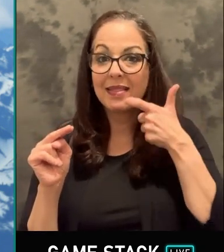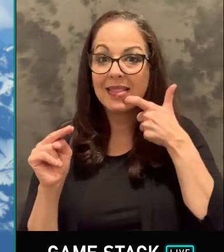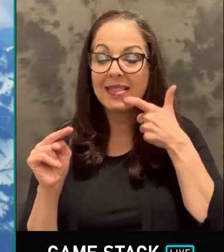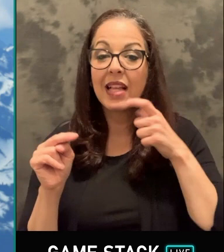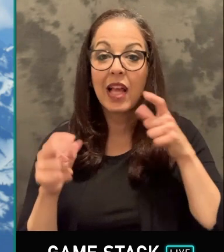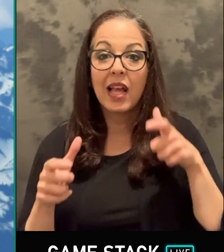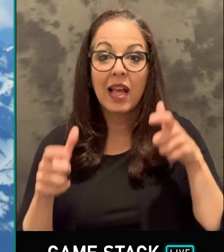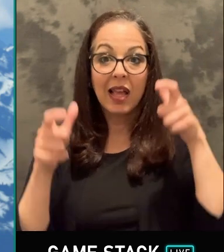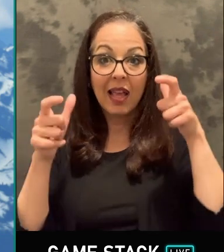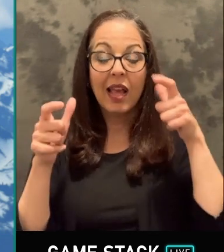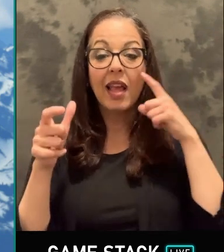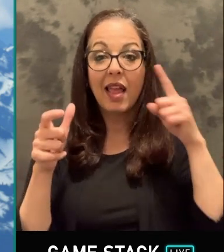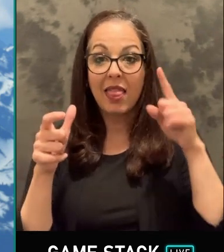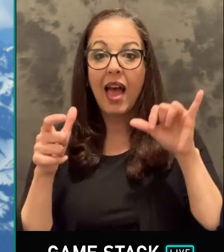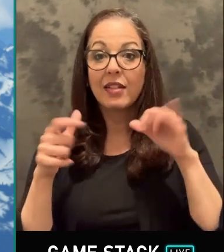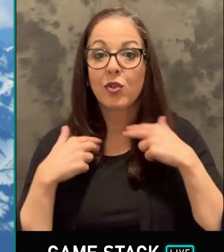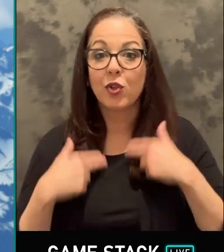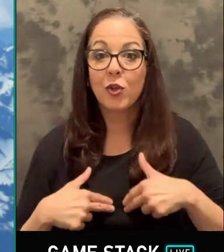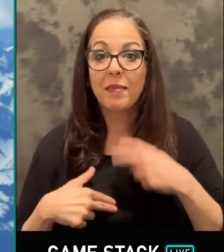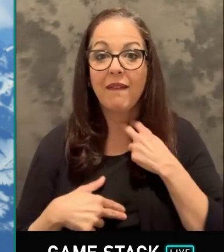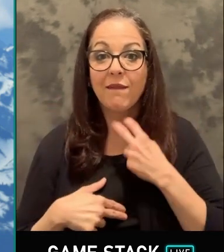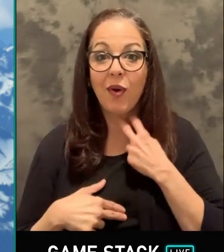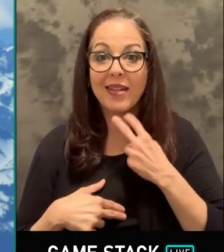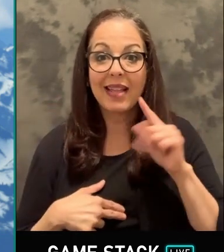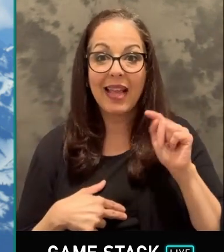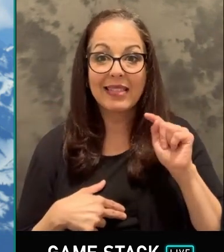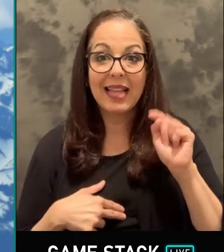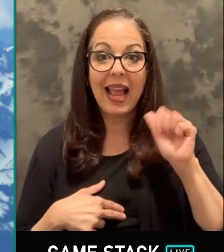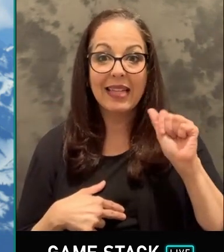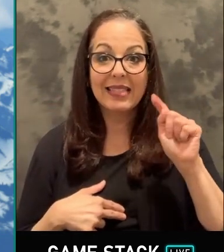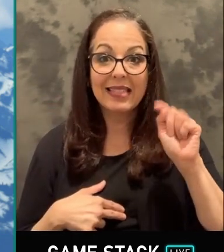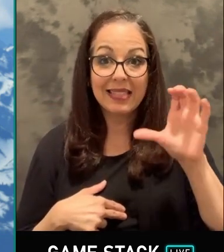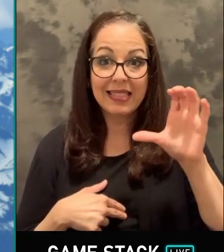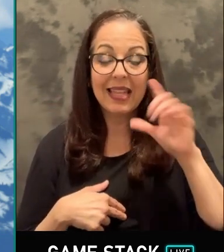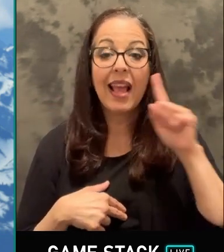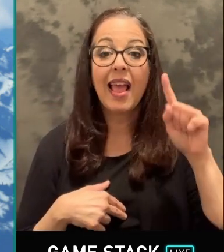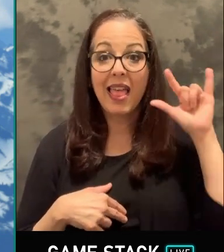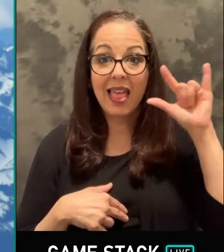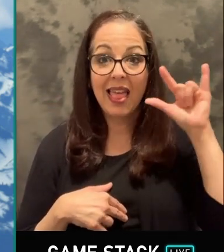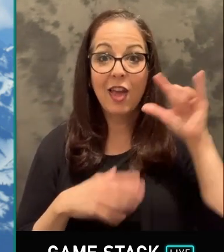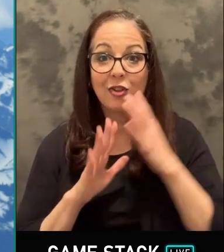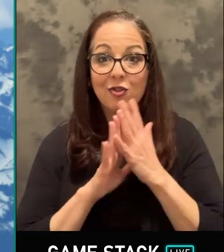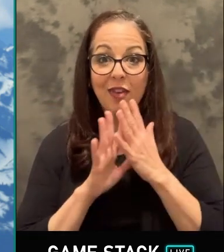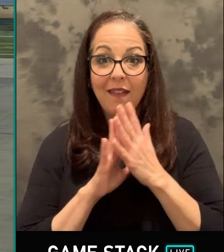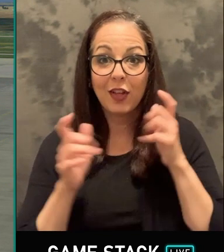It's something important to understand since it influenced the way we worked.